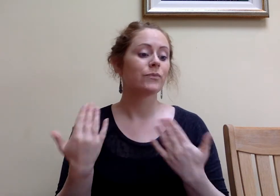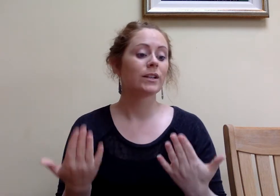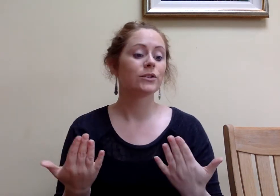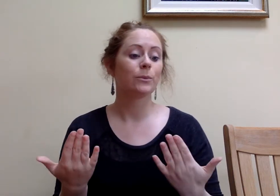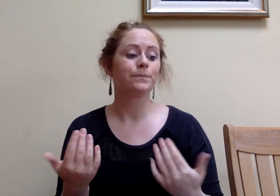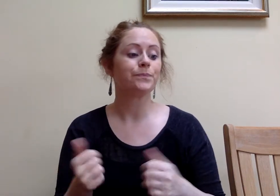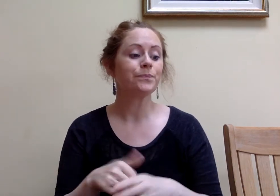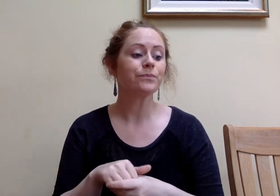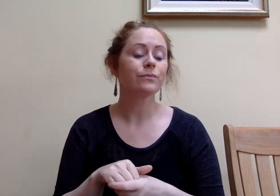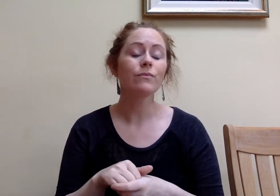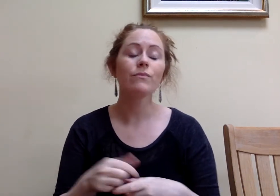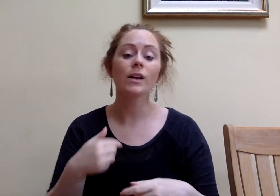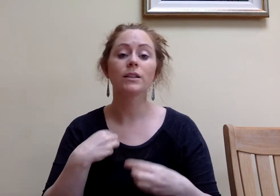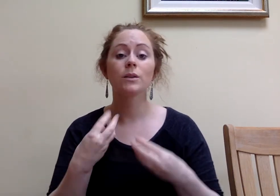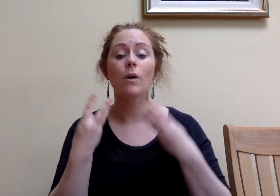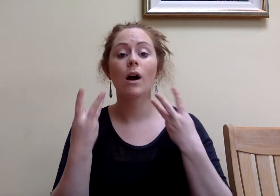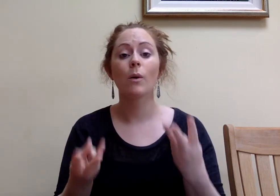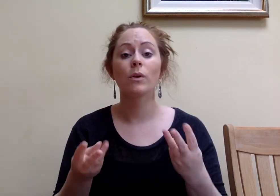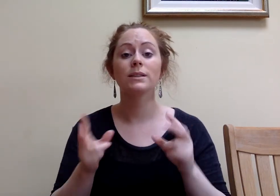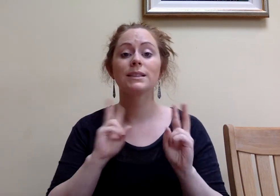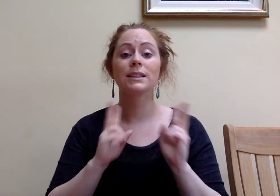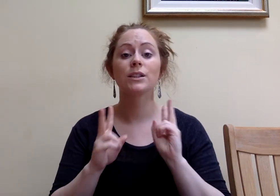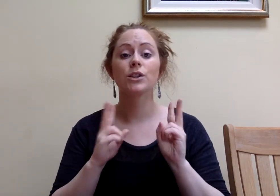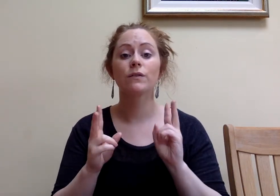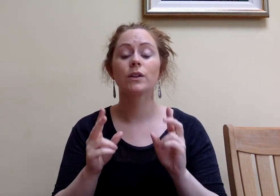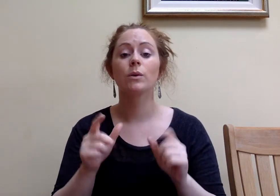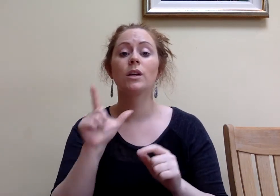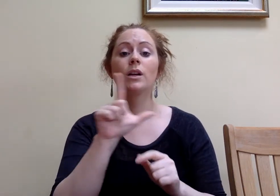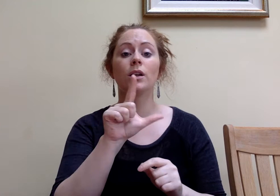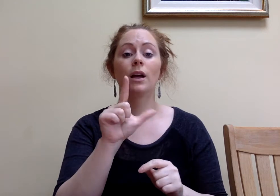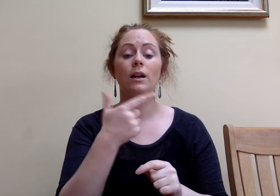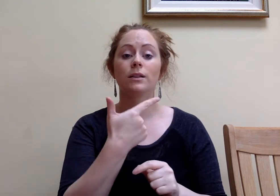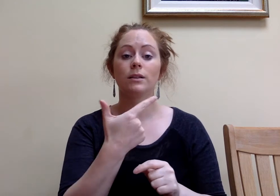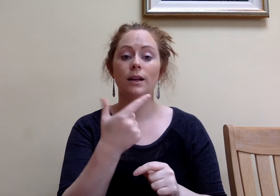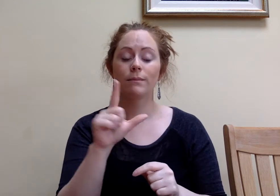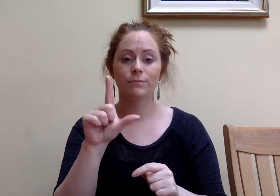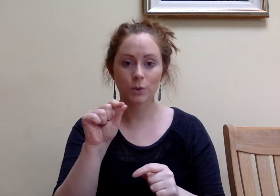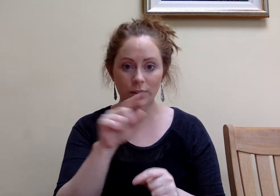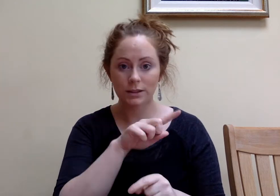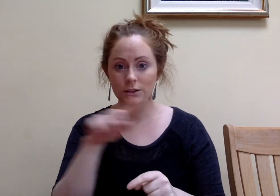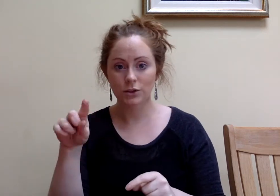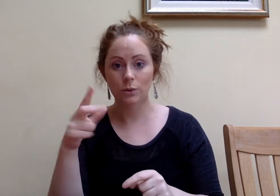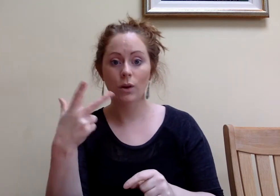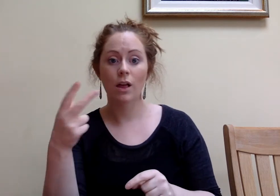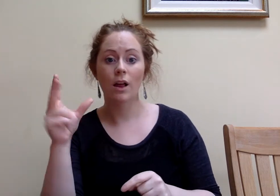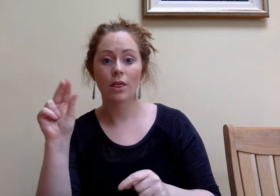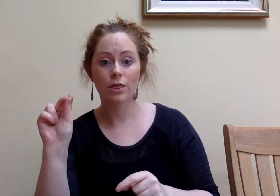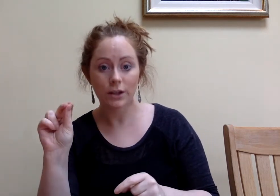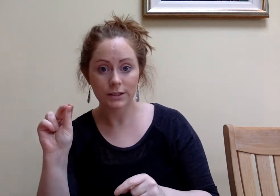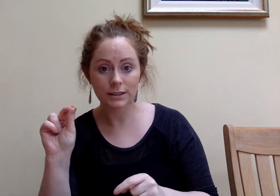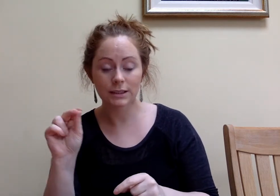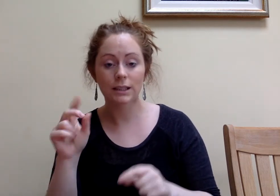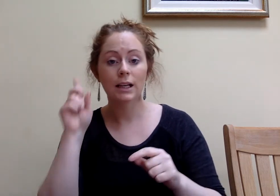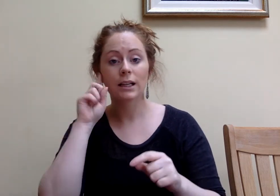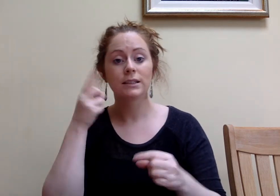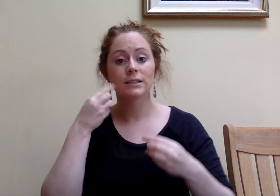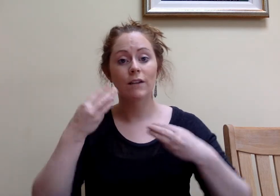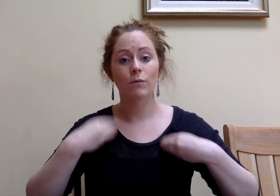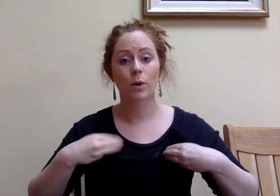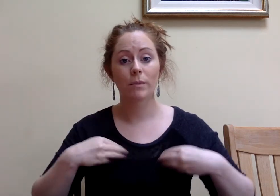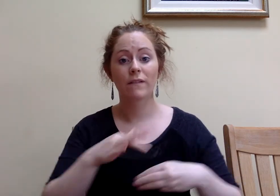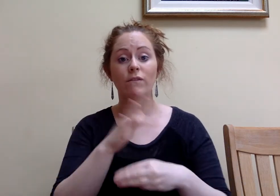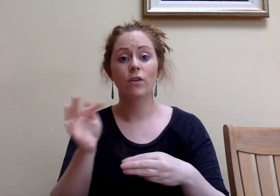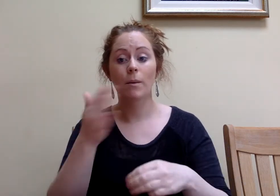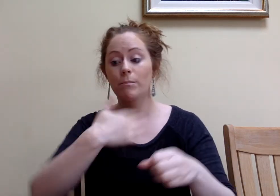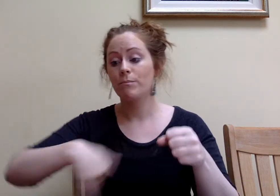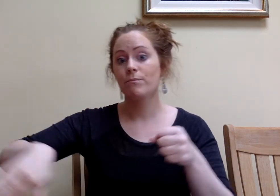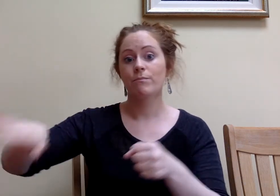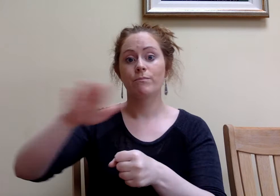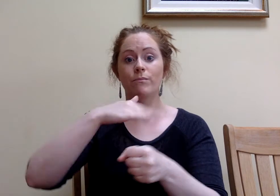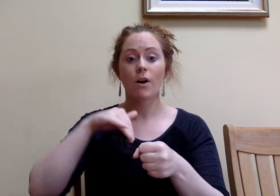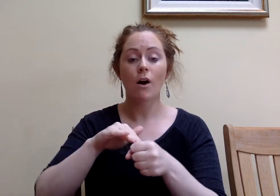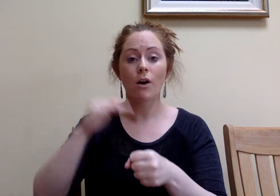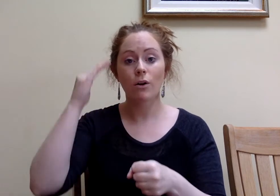So for my research I would like to interview 20 to 30 deaf women from all over Ireland.